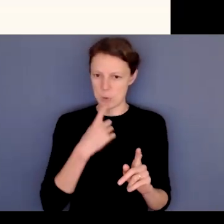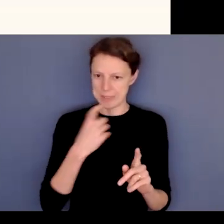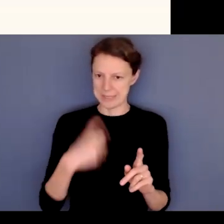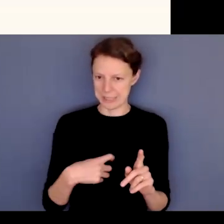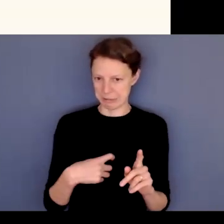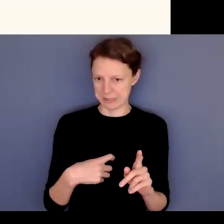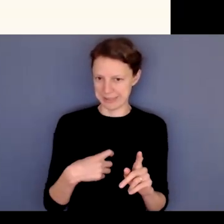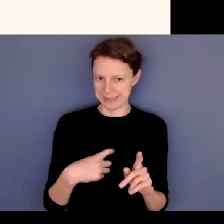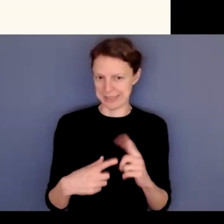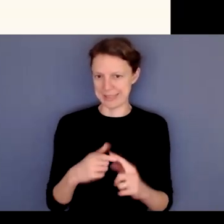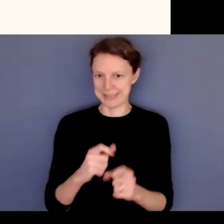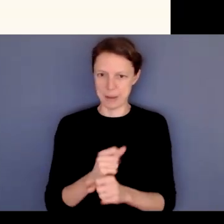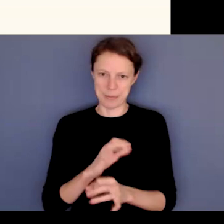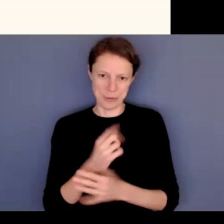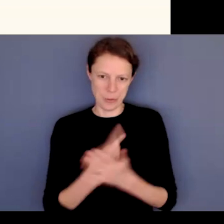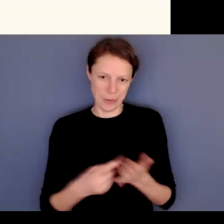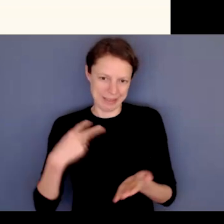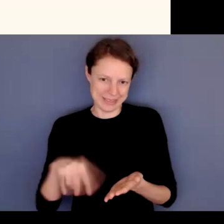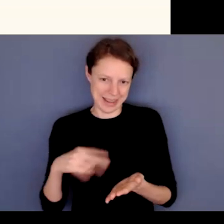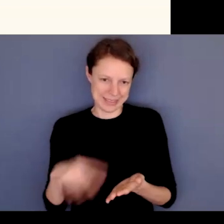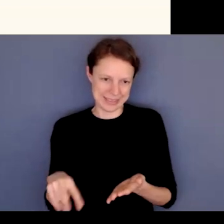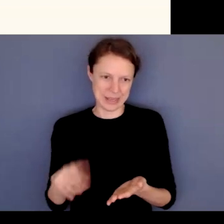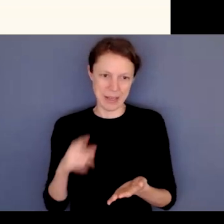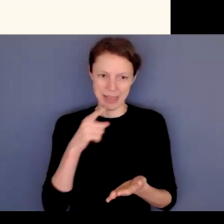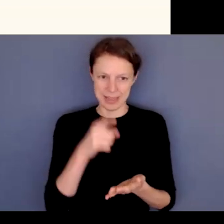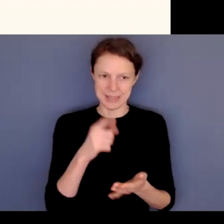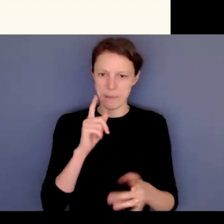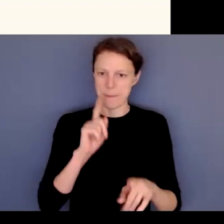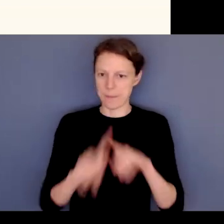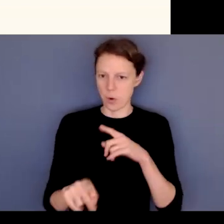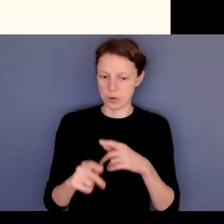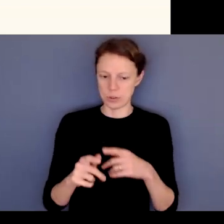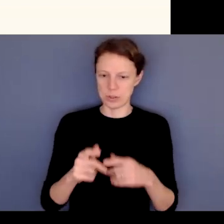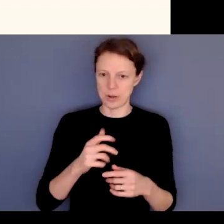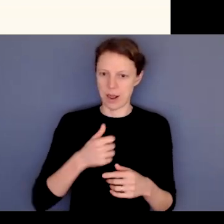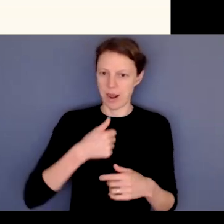dancing video. This is our most liked legal education post, and